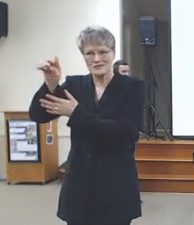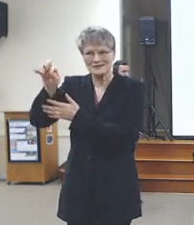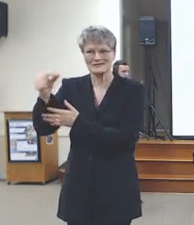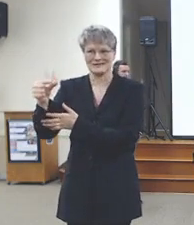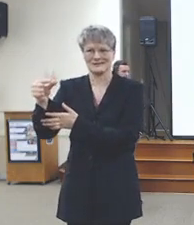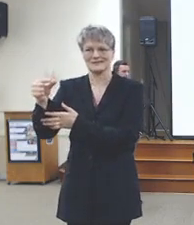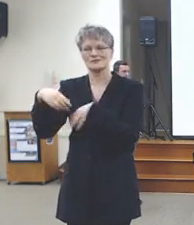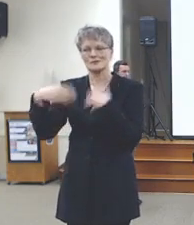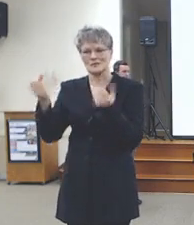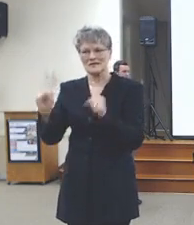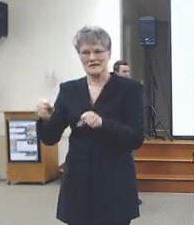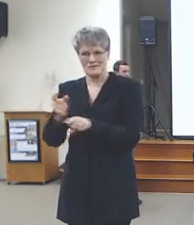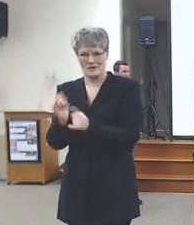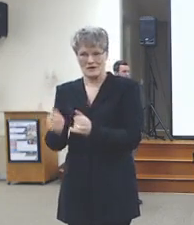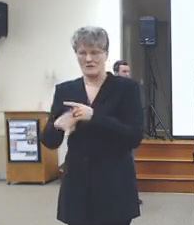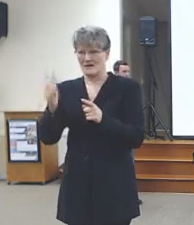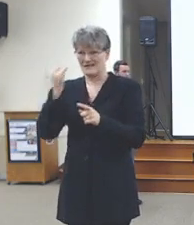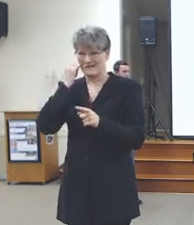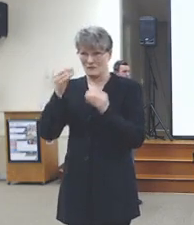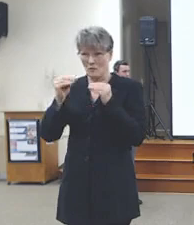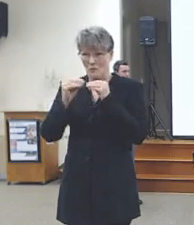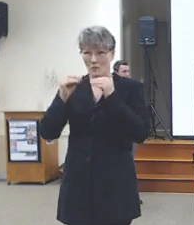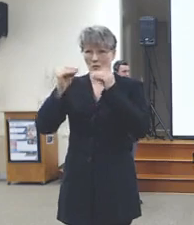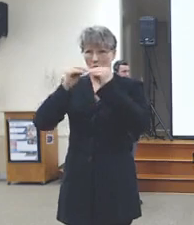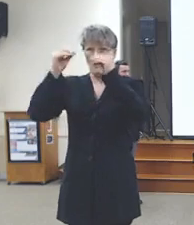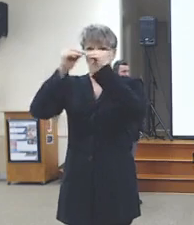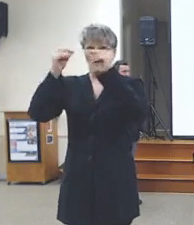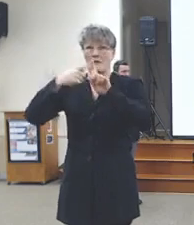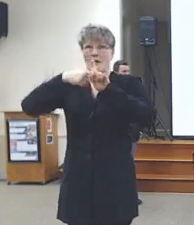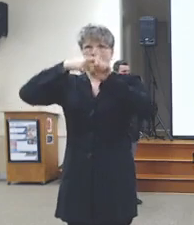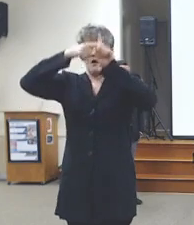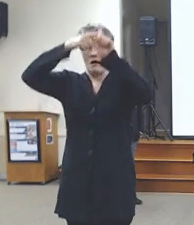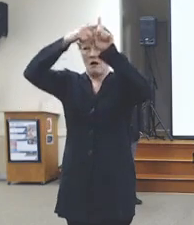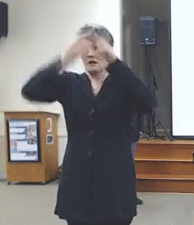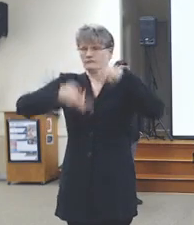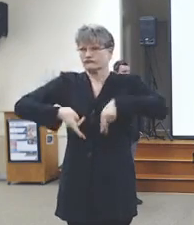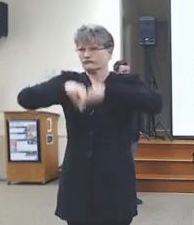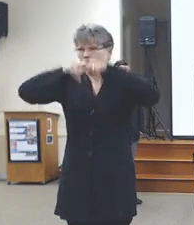with more people we would need to expand our capacity to do things like that and